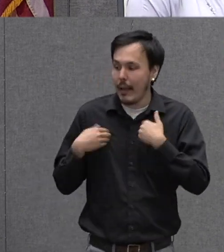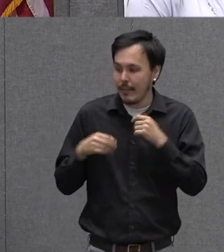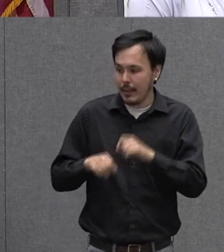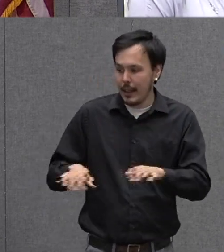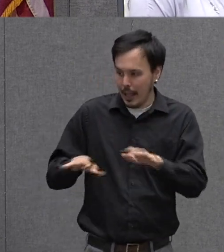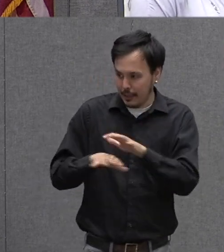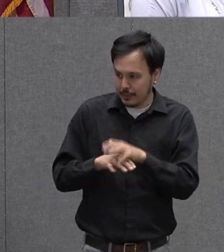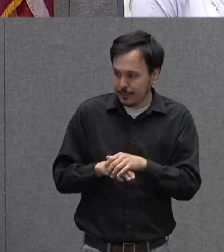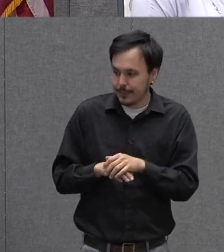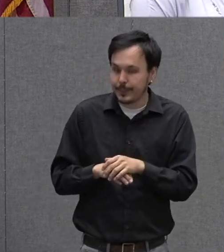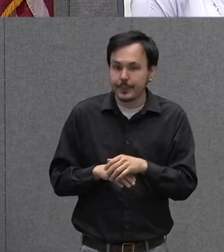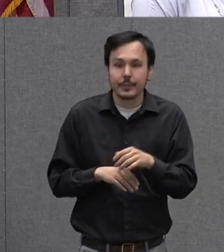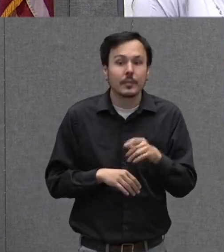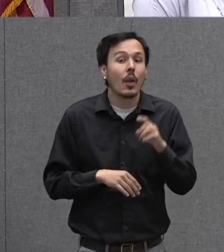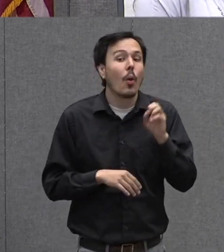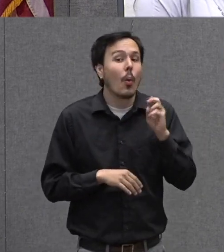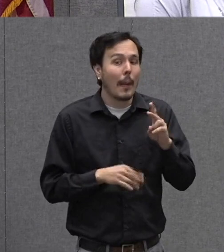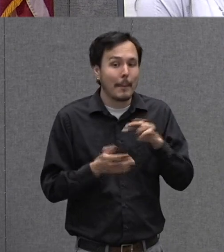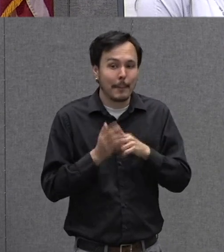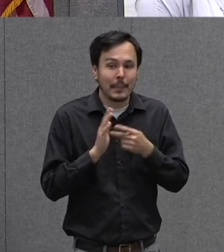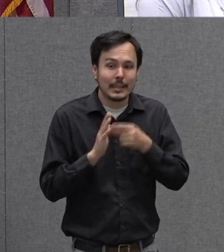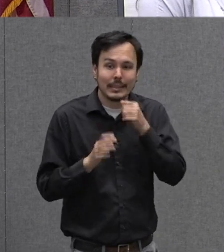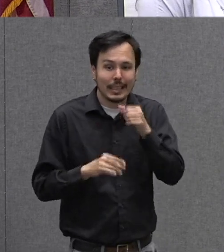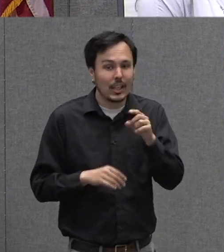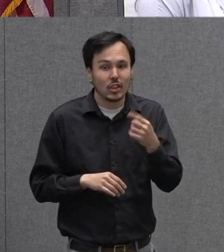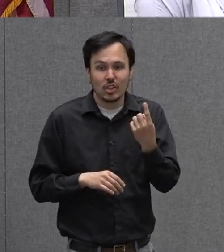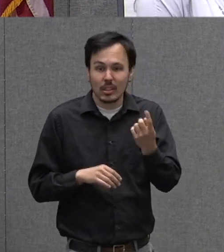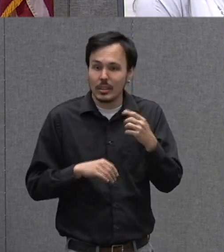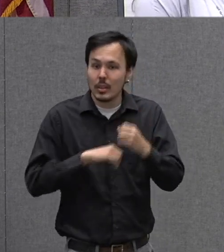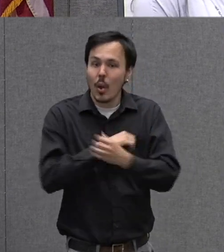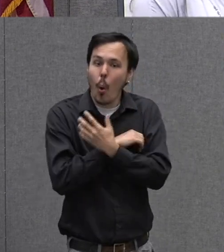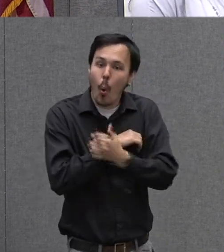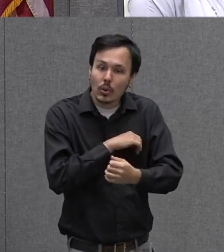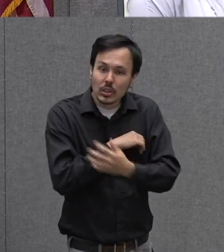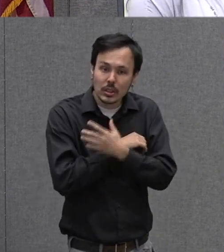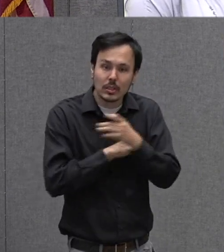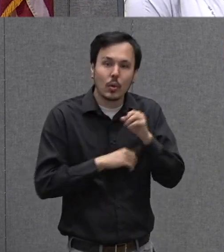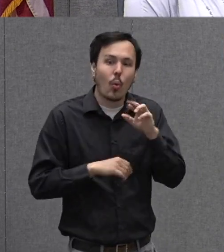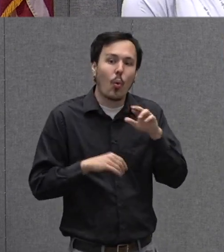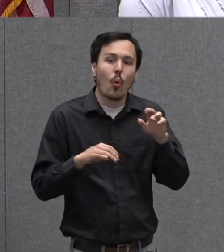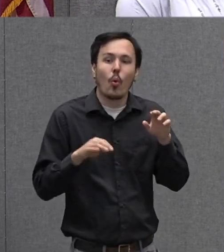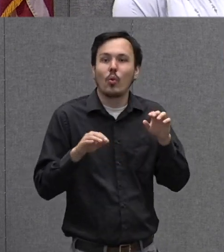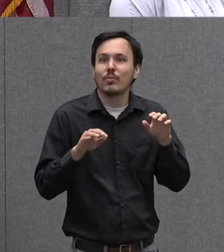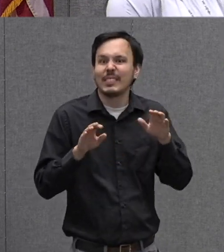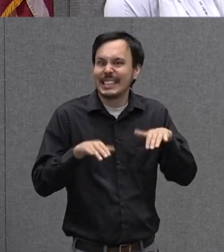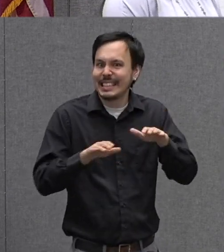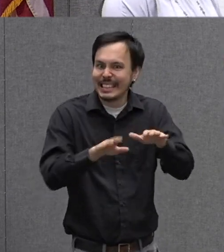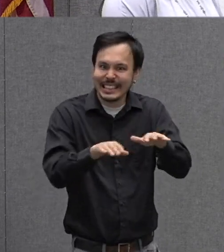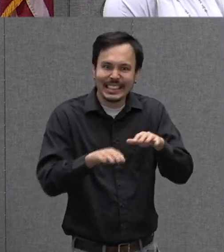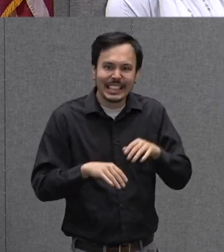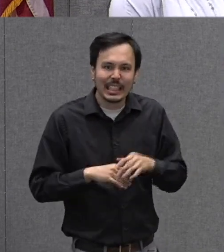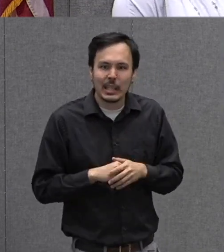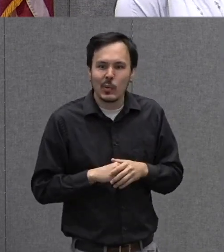so means it's not just the ocean or the Sierra River. Okay, this habitat, this place where things live,